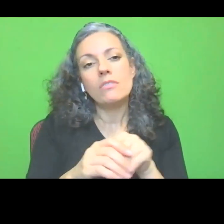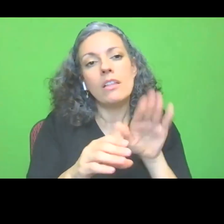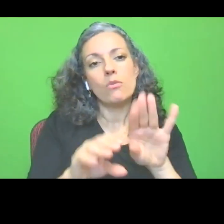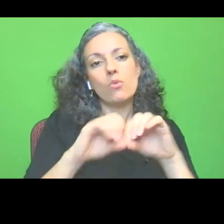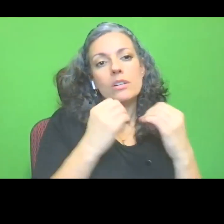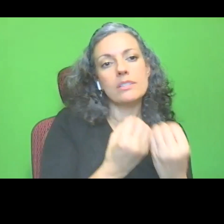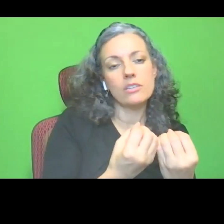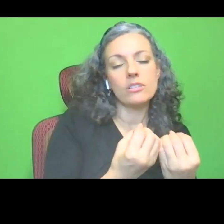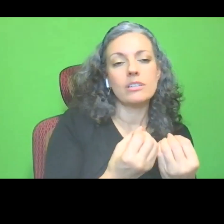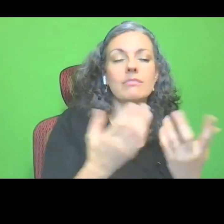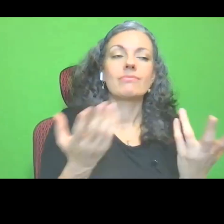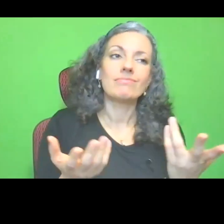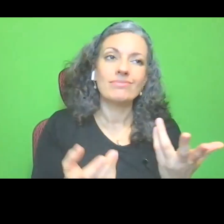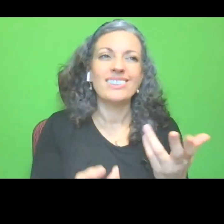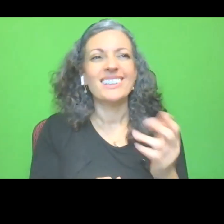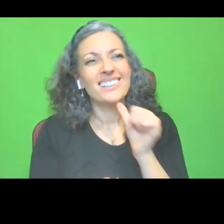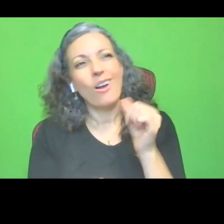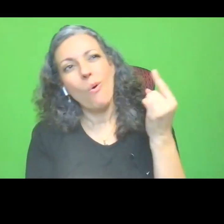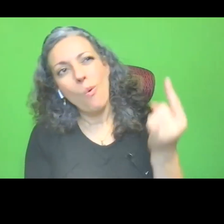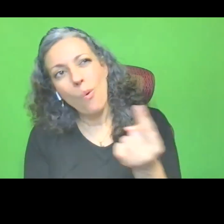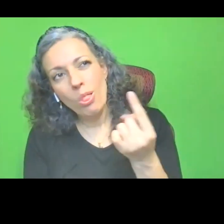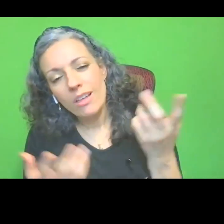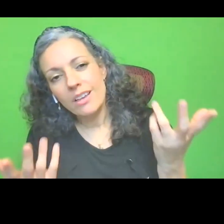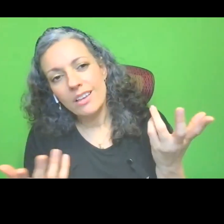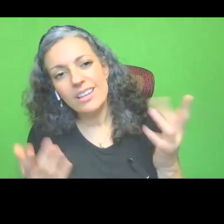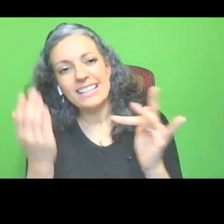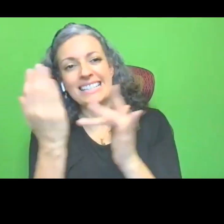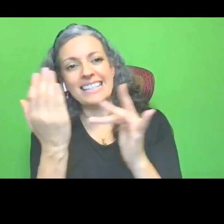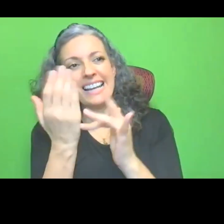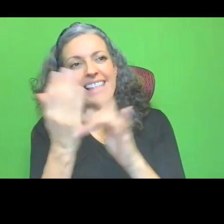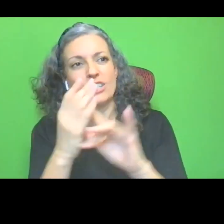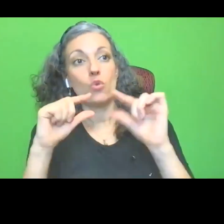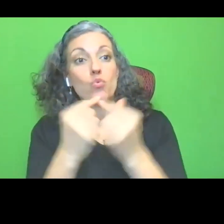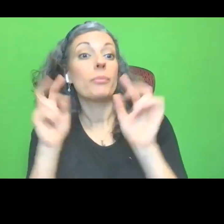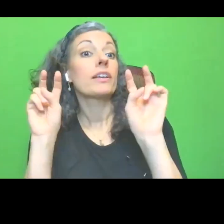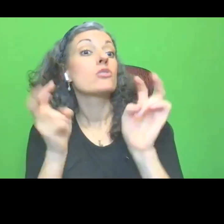I don't think it's just a technology groups issue, right?